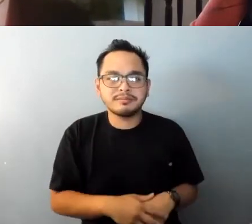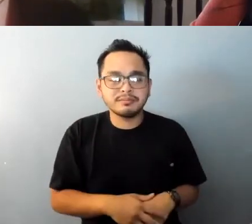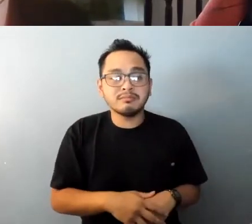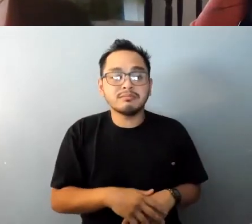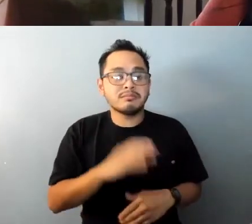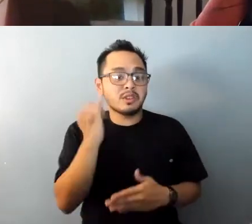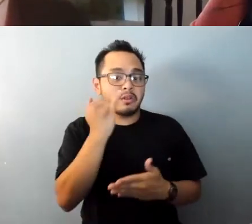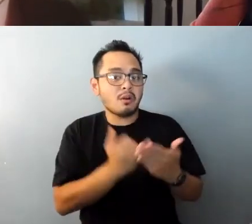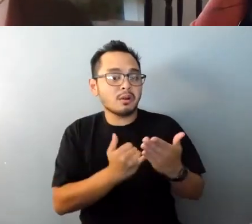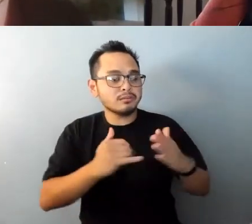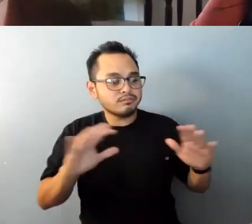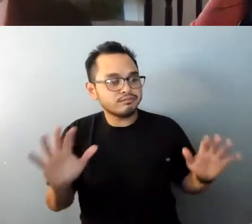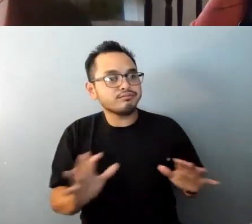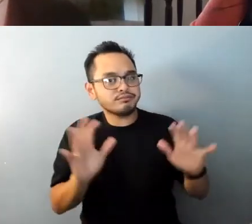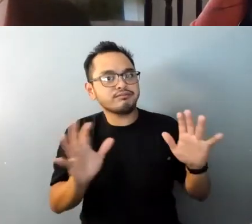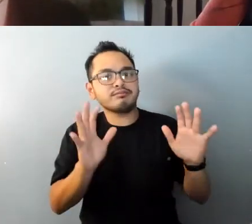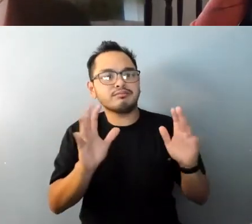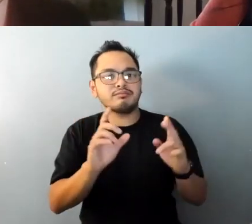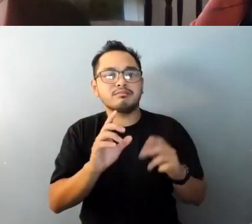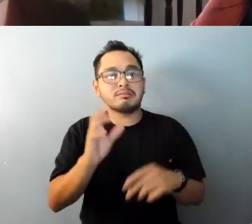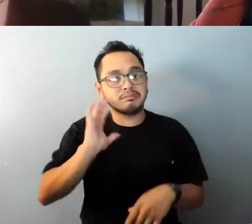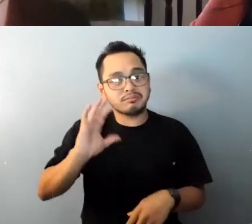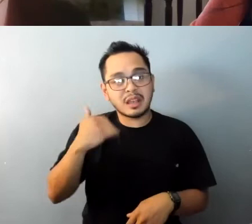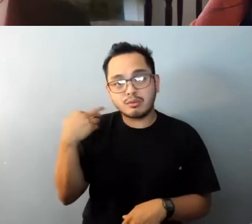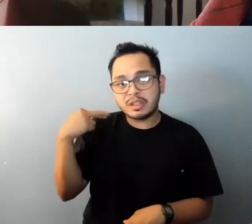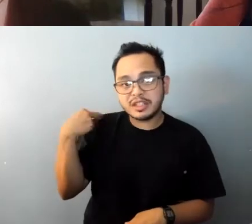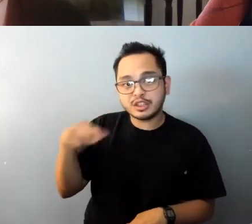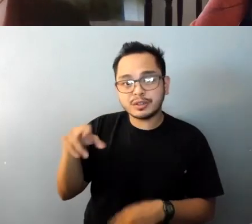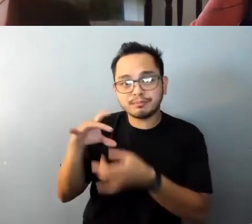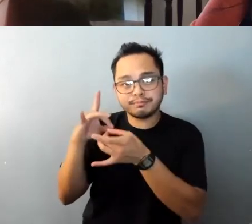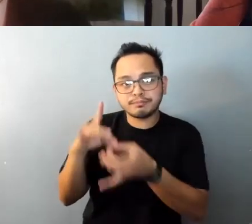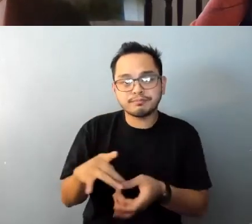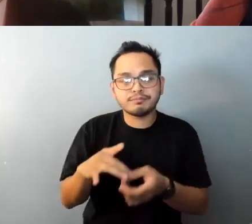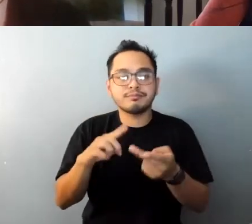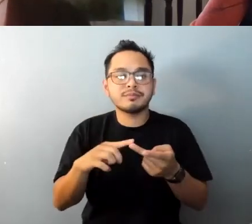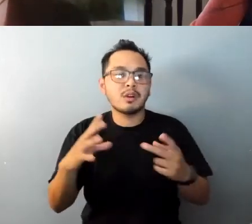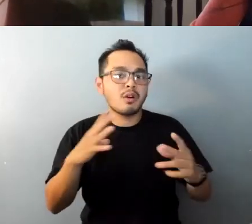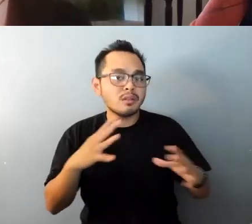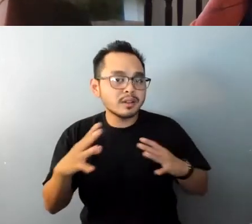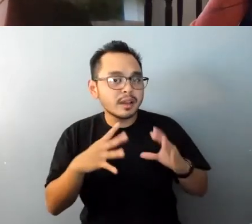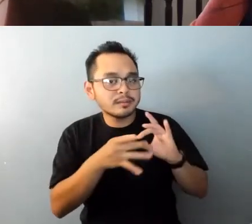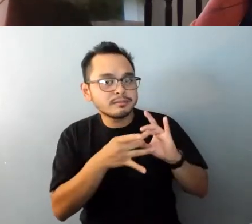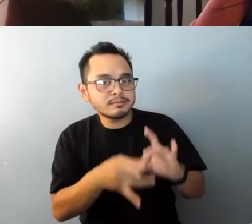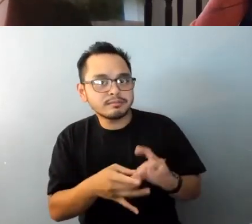It has had religious connotations, it has had holiday connotations of course. And what